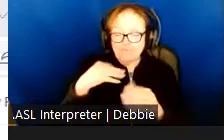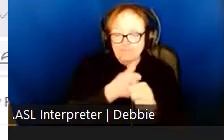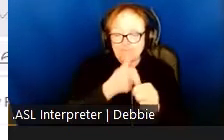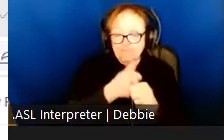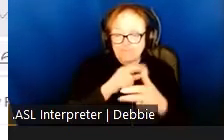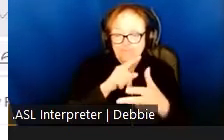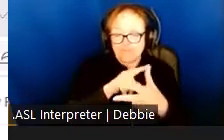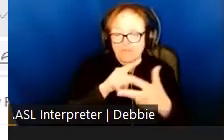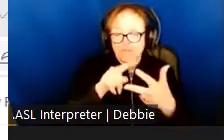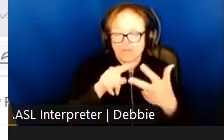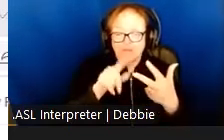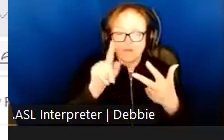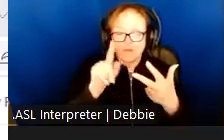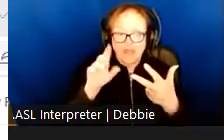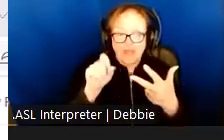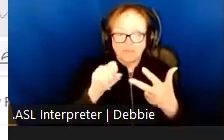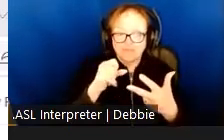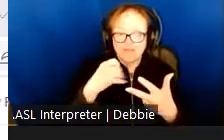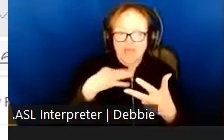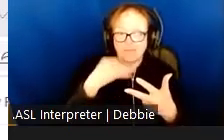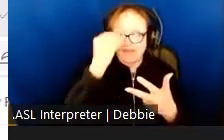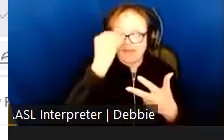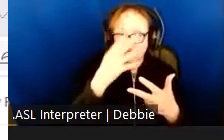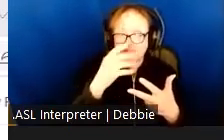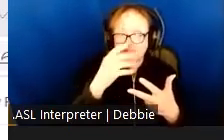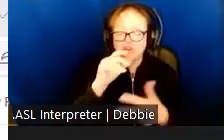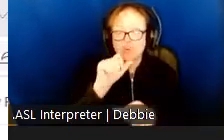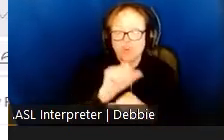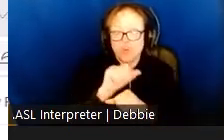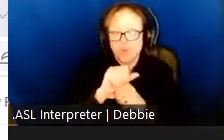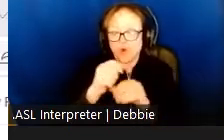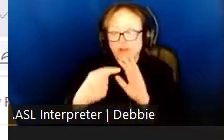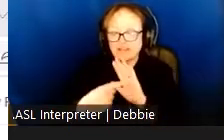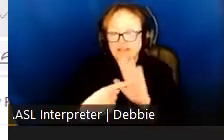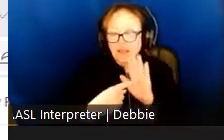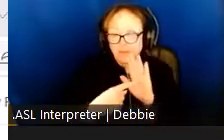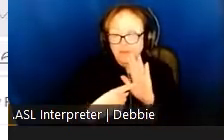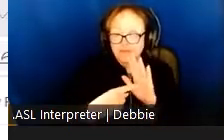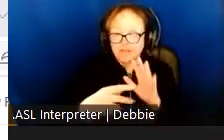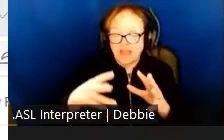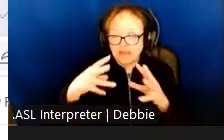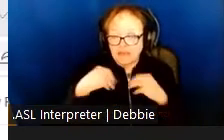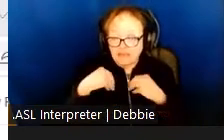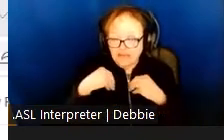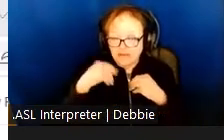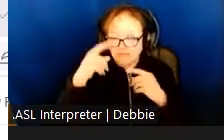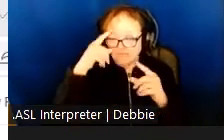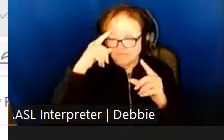tabs: Applicant Information, Work Samples, and consent. Navigating between these three